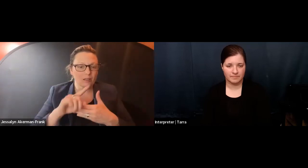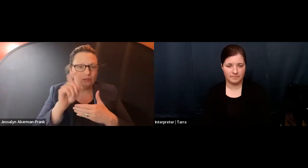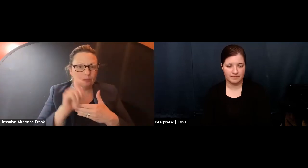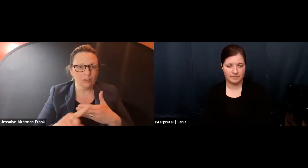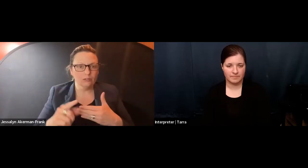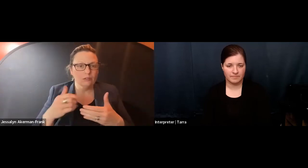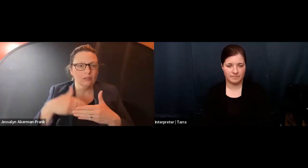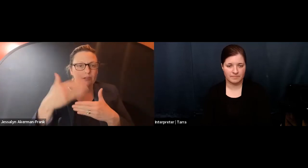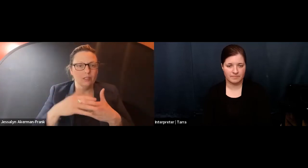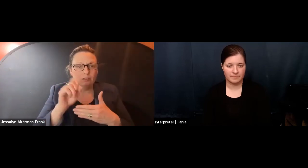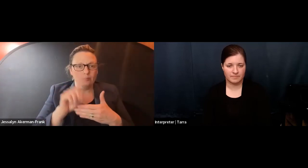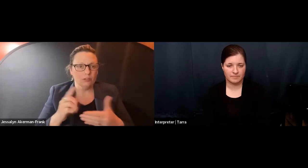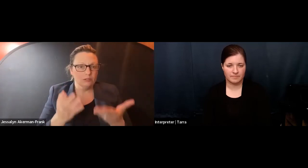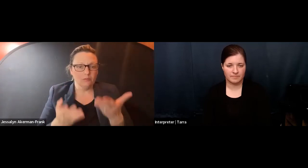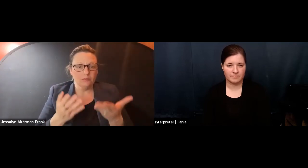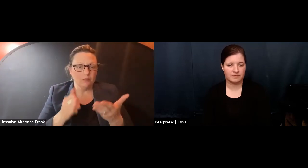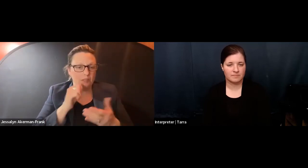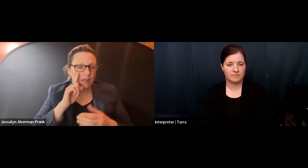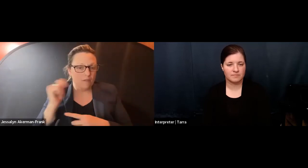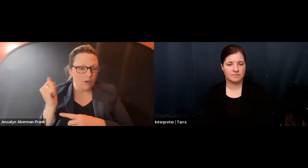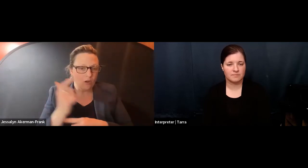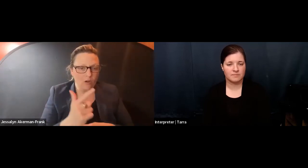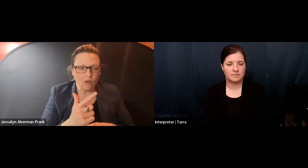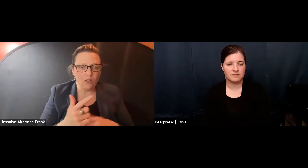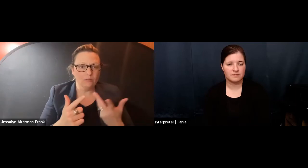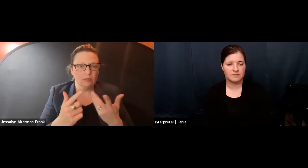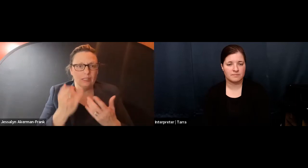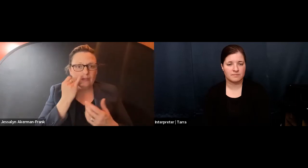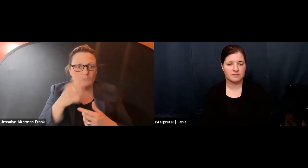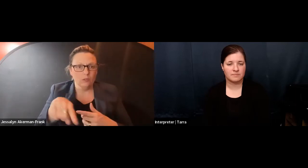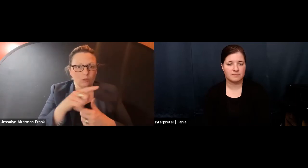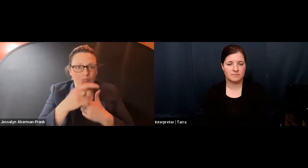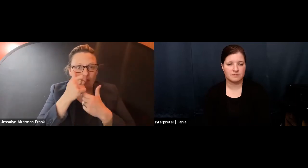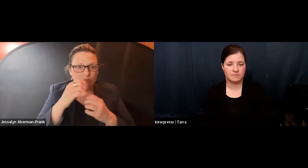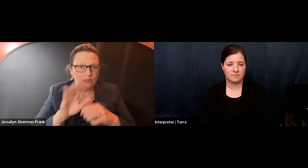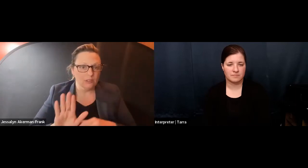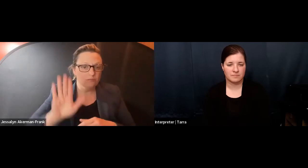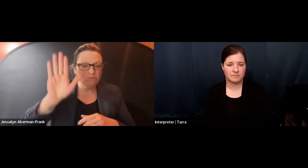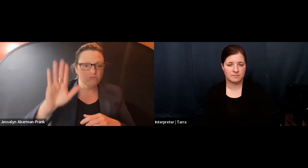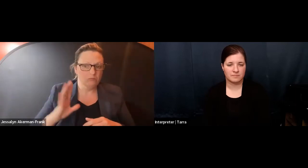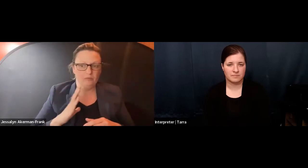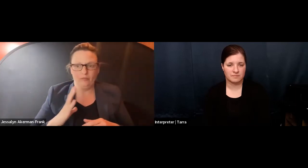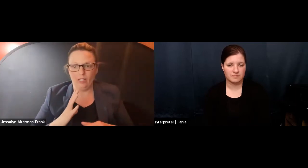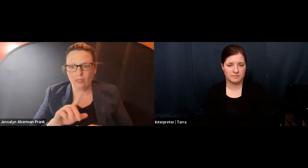Jessalyn: Okay. We will turn off Erin's screen. And we'll sign the next question.